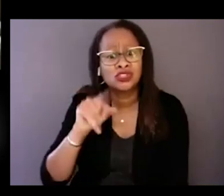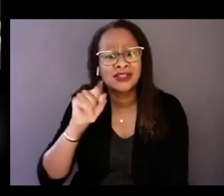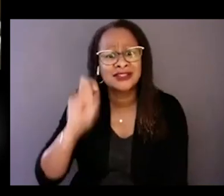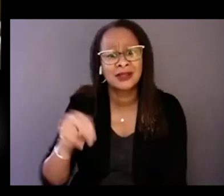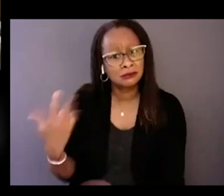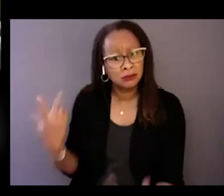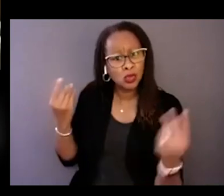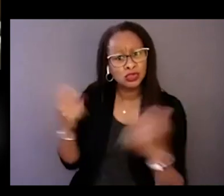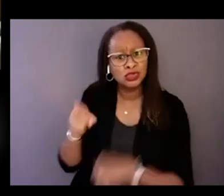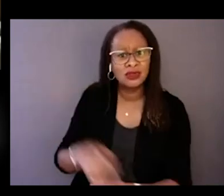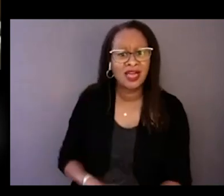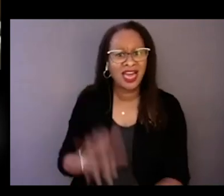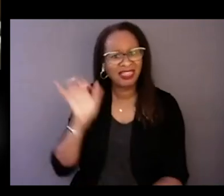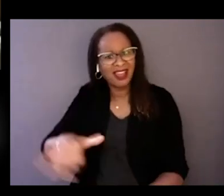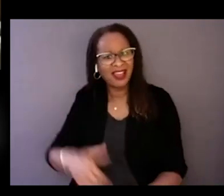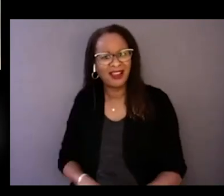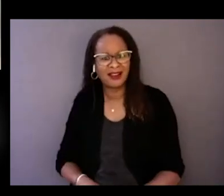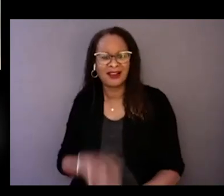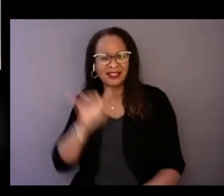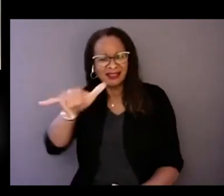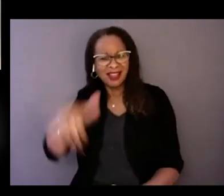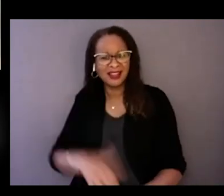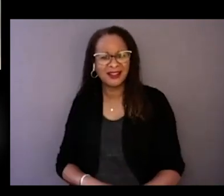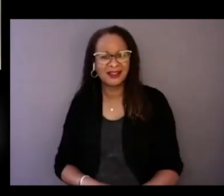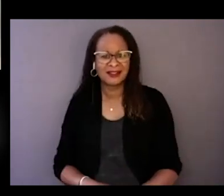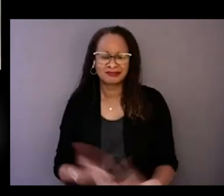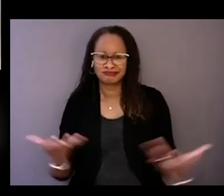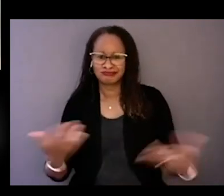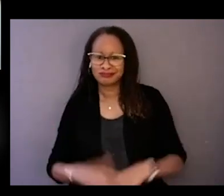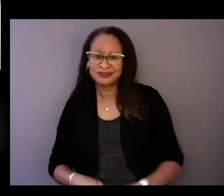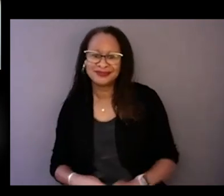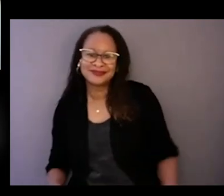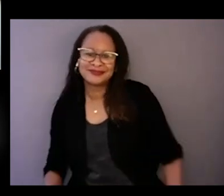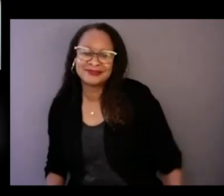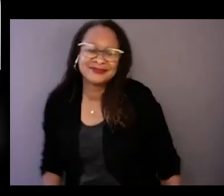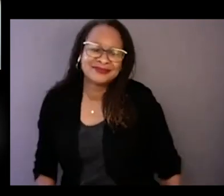Exactly. - Why him or her? The flip side of all this horrible treatment